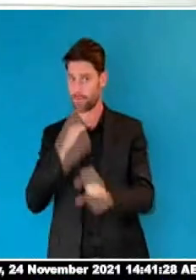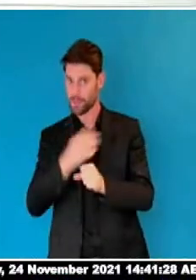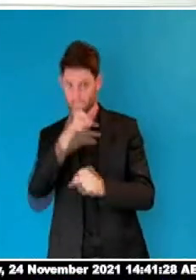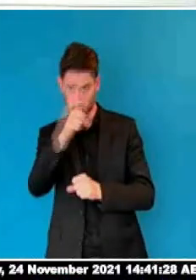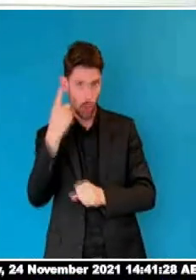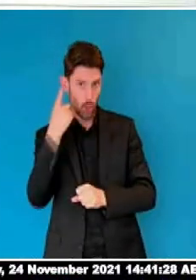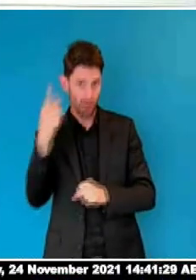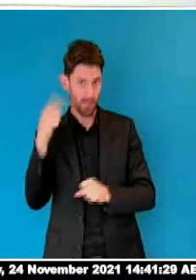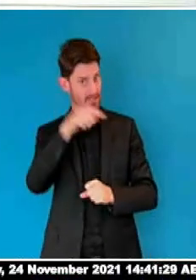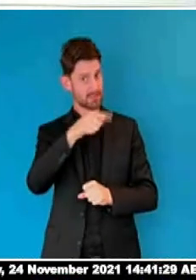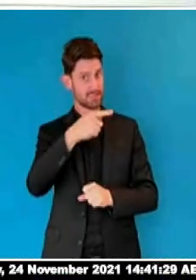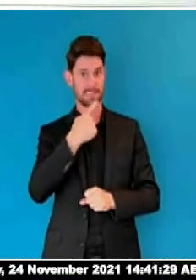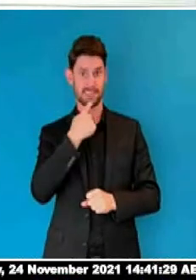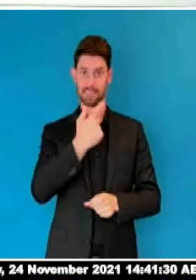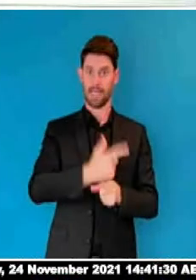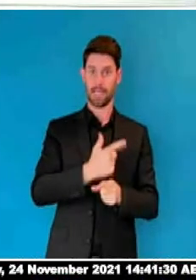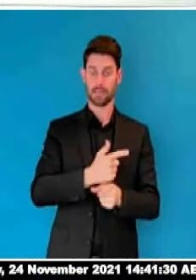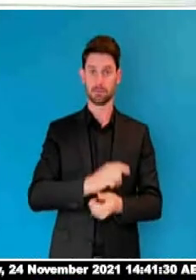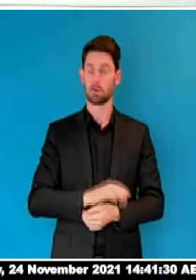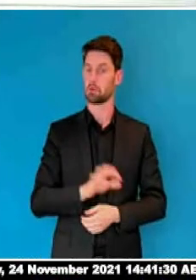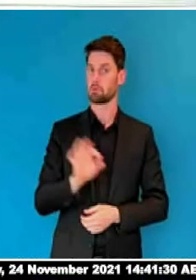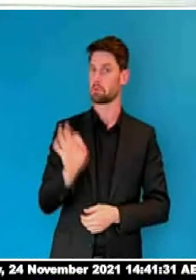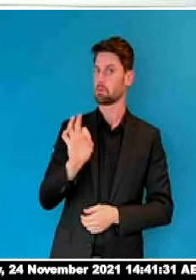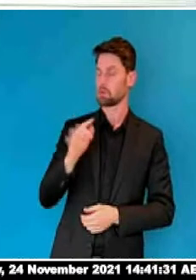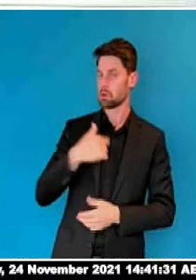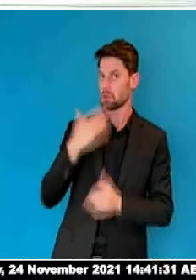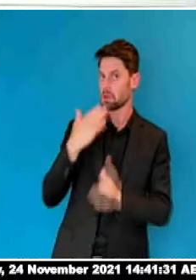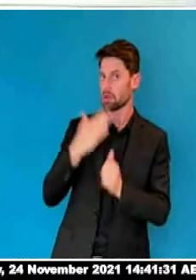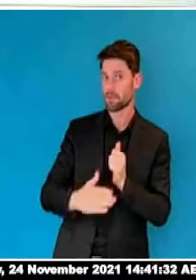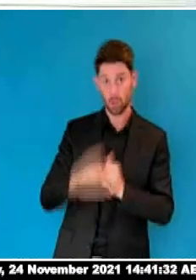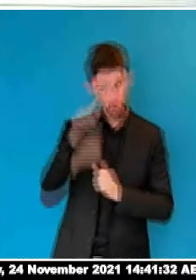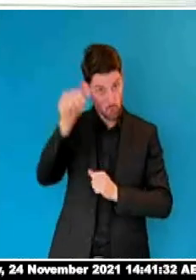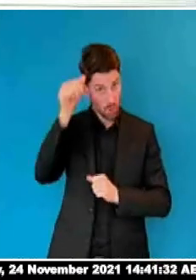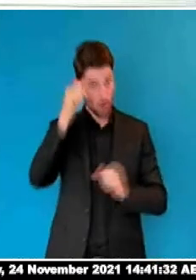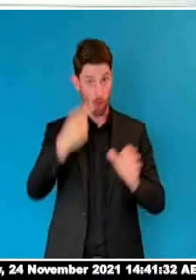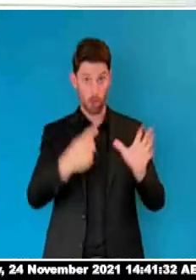Are you aware that the Attorney General's Department and the